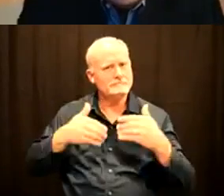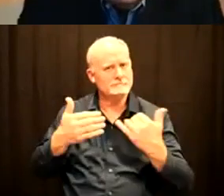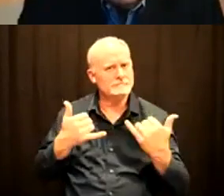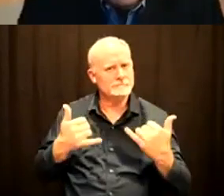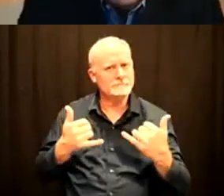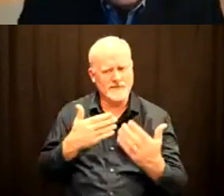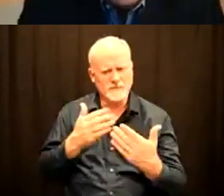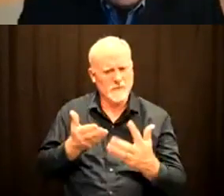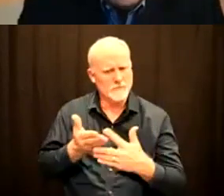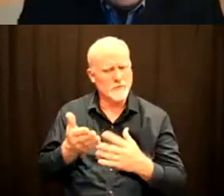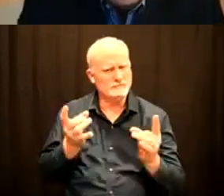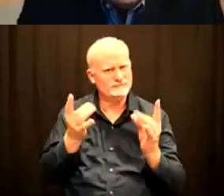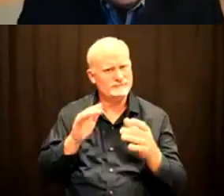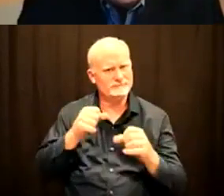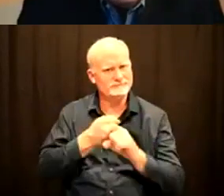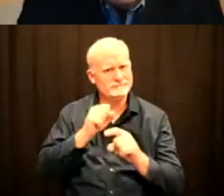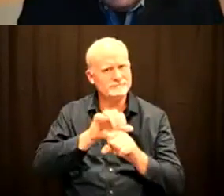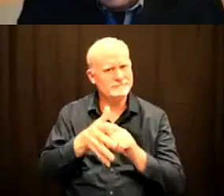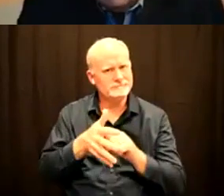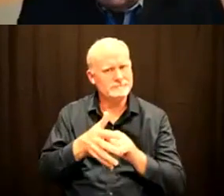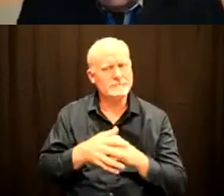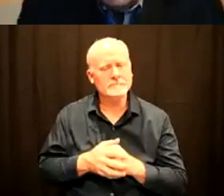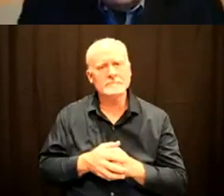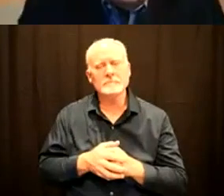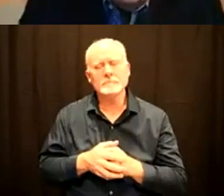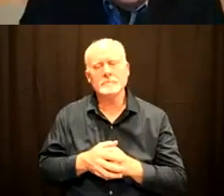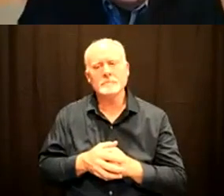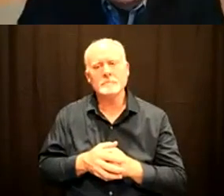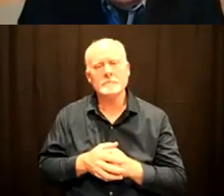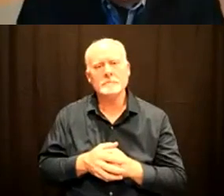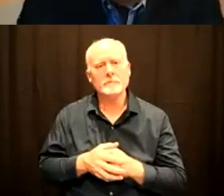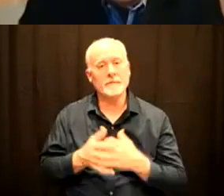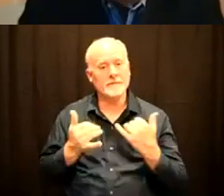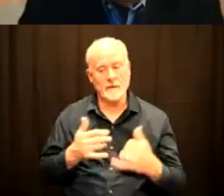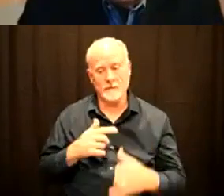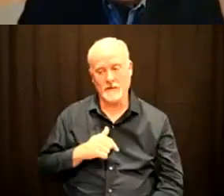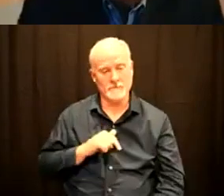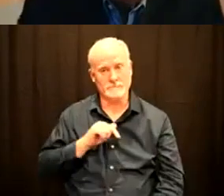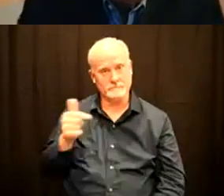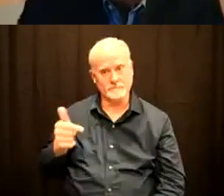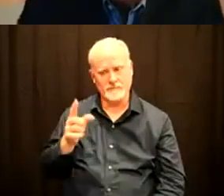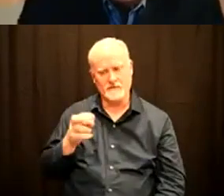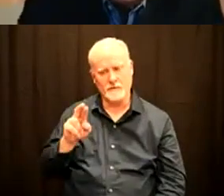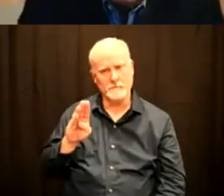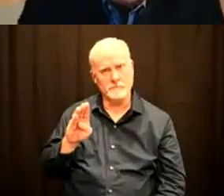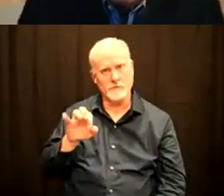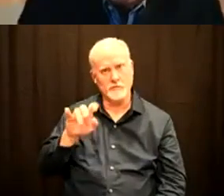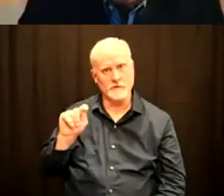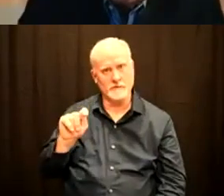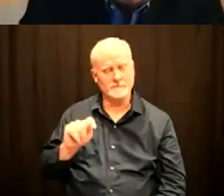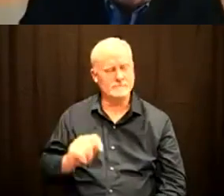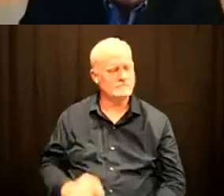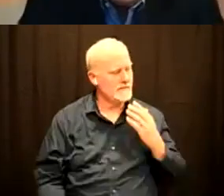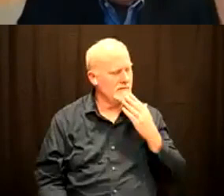during the pandemic but with that i will turn it over to dr benoit thank you it's nice to see you